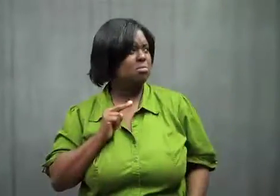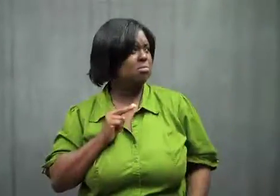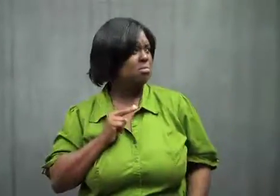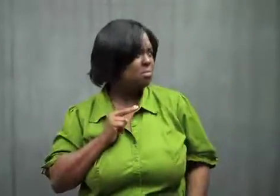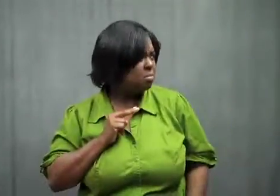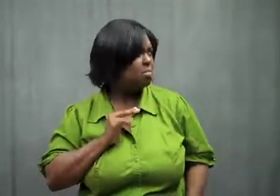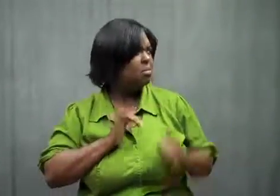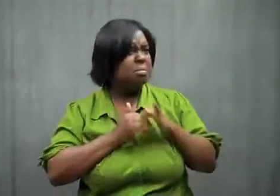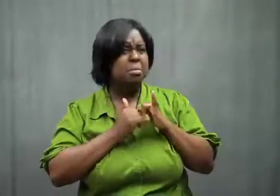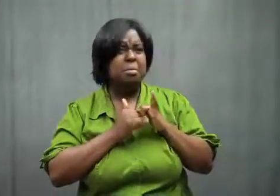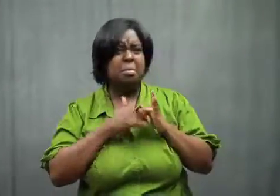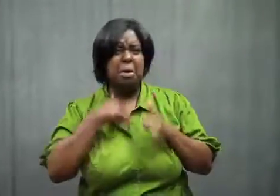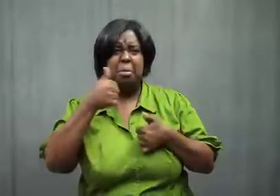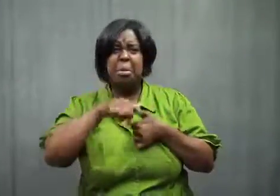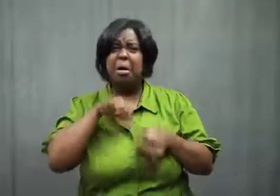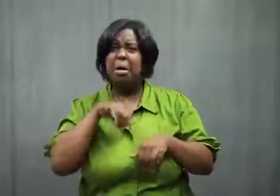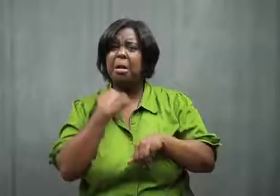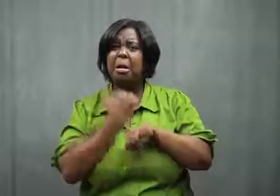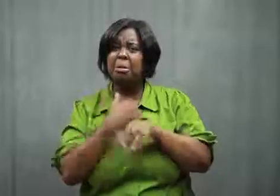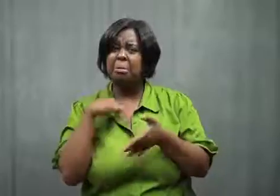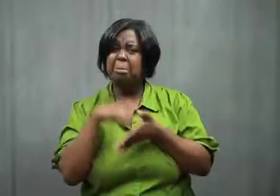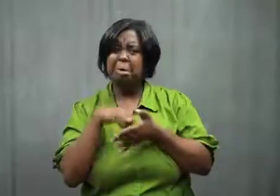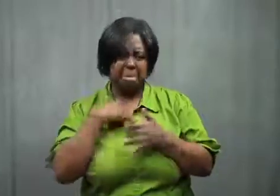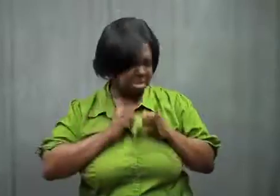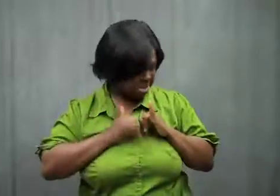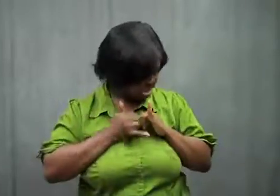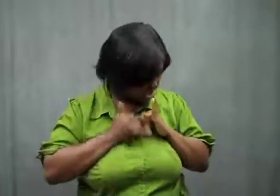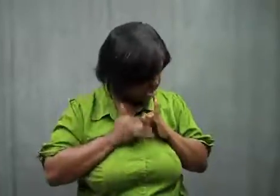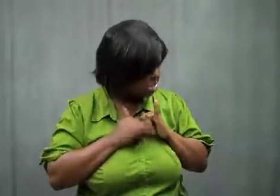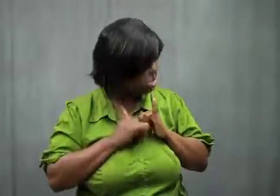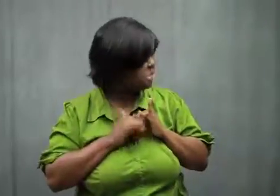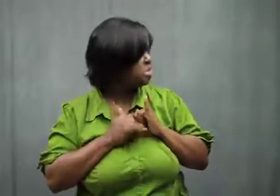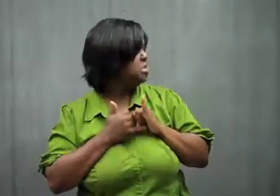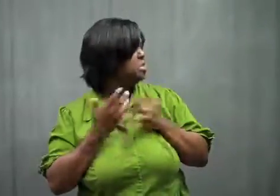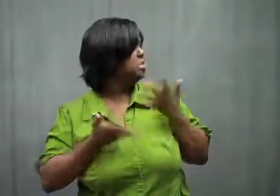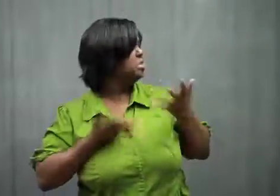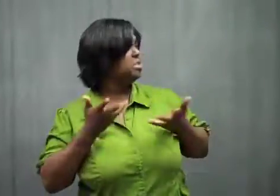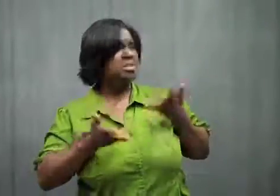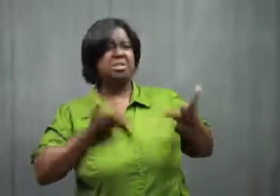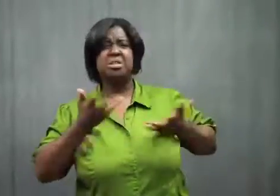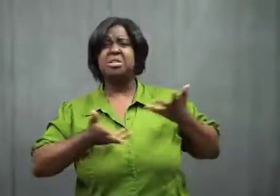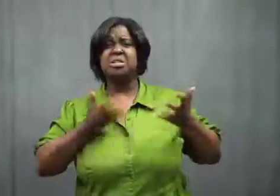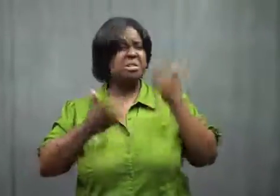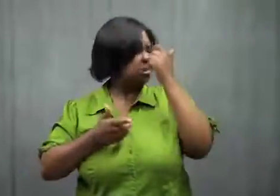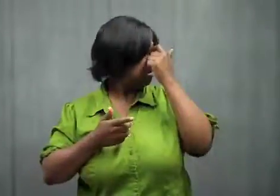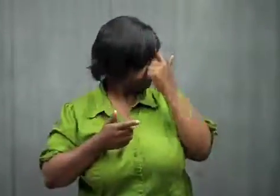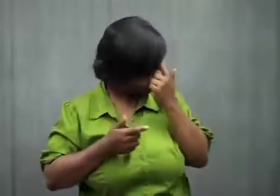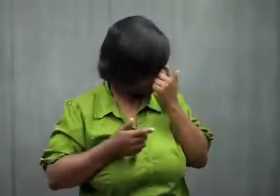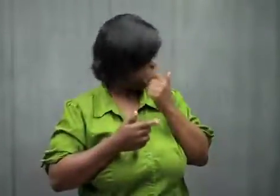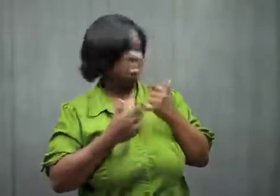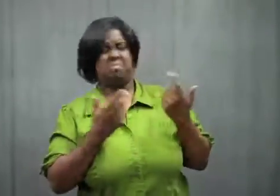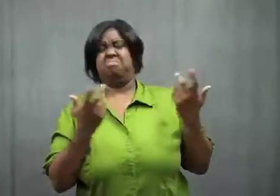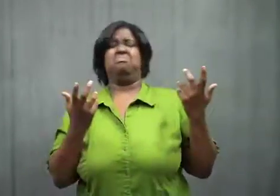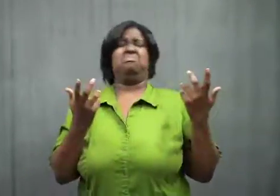How did he unlock the door? I remembered locking it!